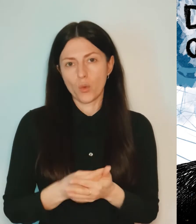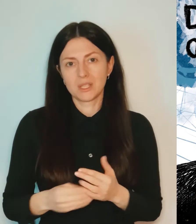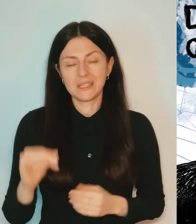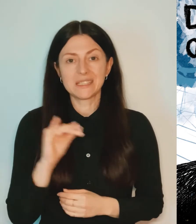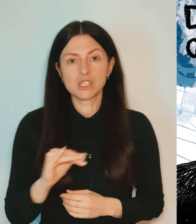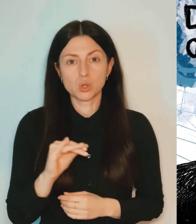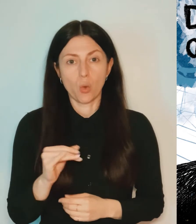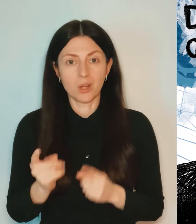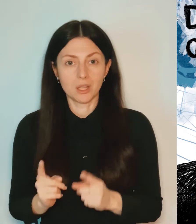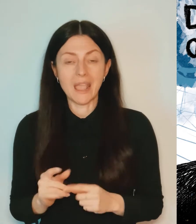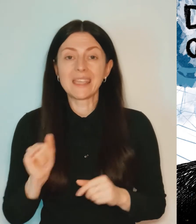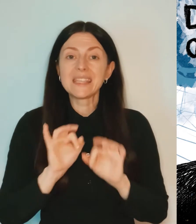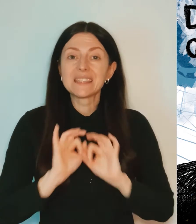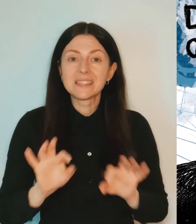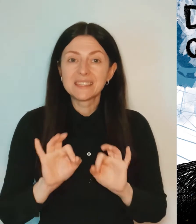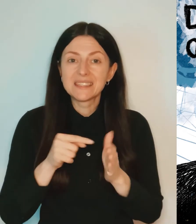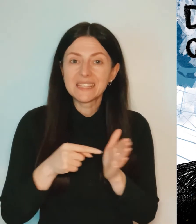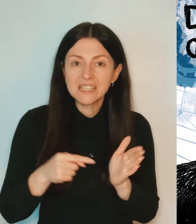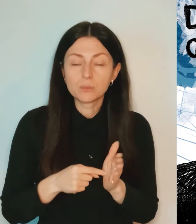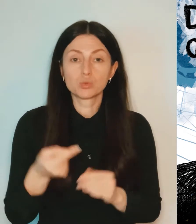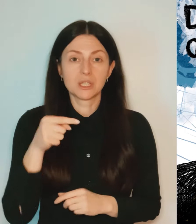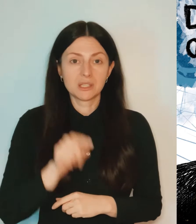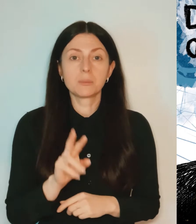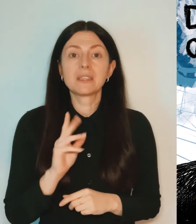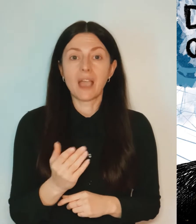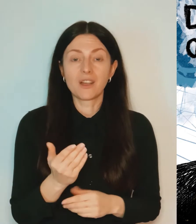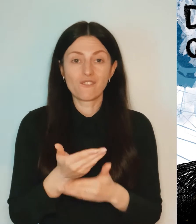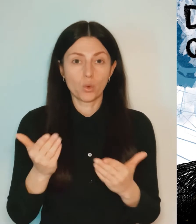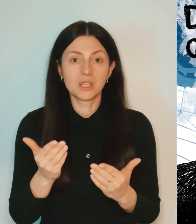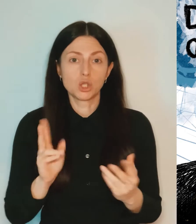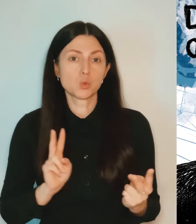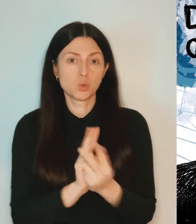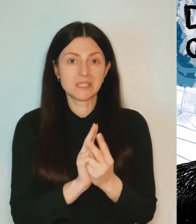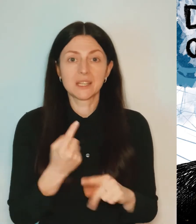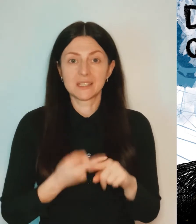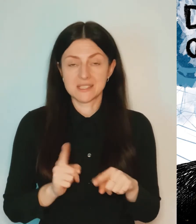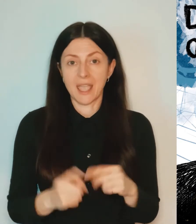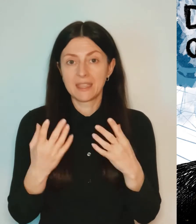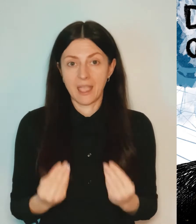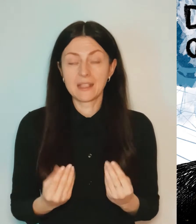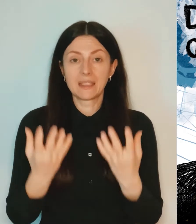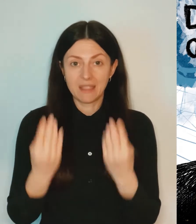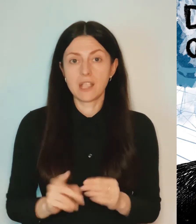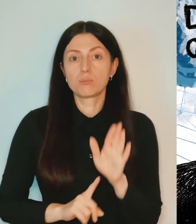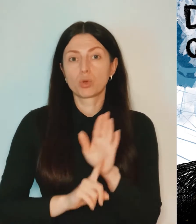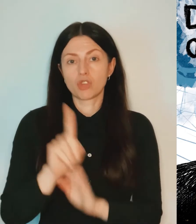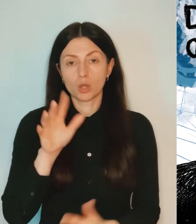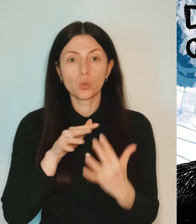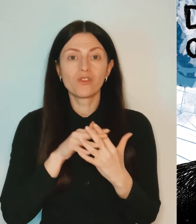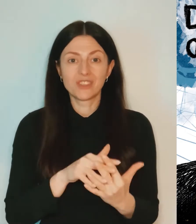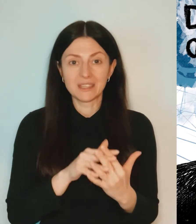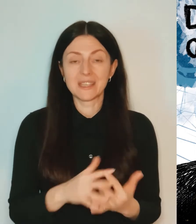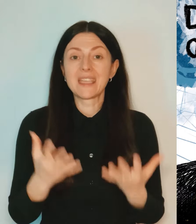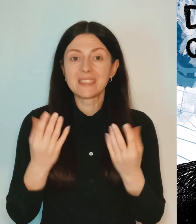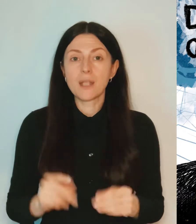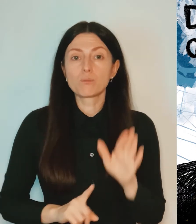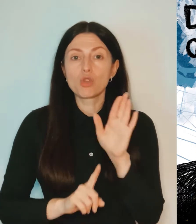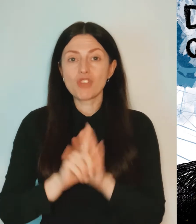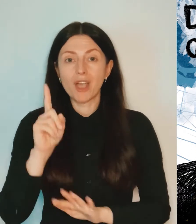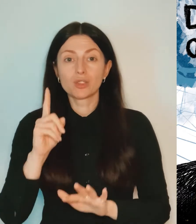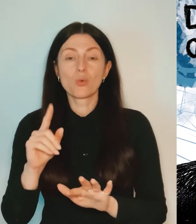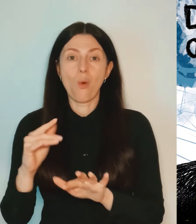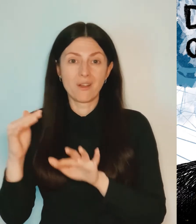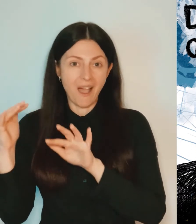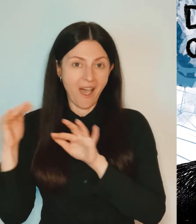how they met this day, the day of the beginning of the war, the day of the beginning of the russia's attack on Ukraine.